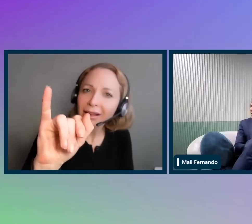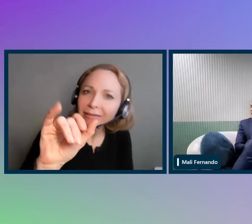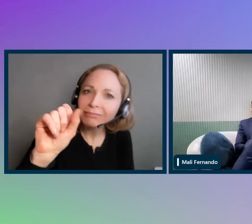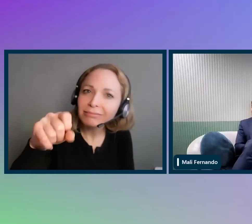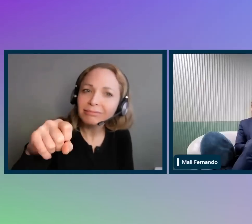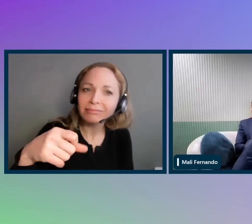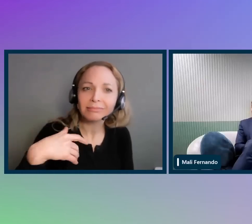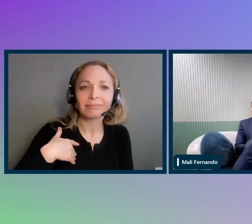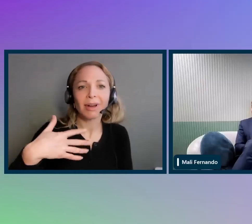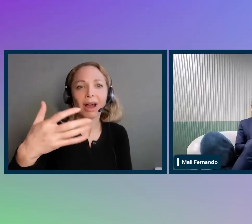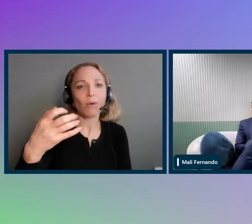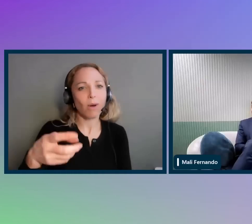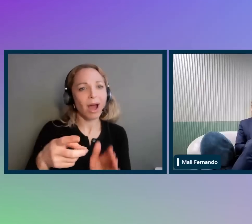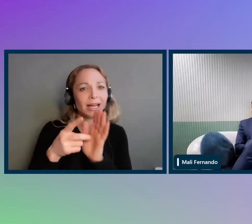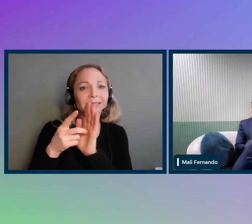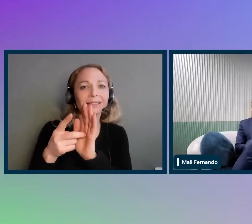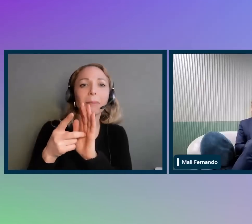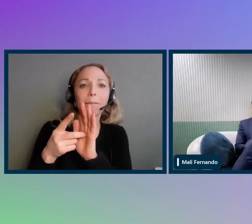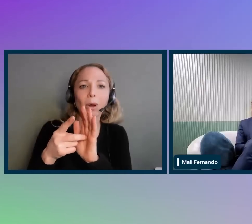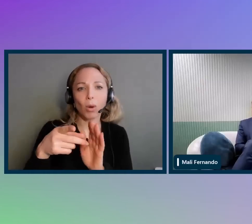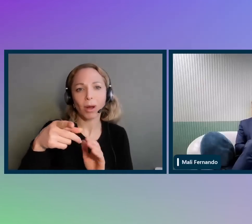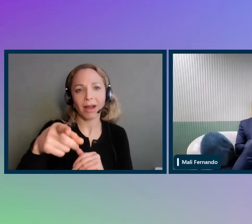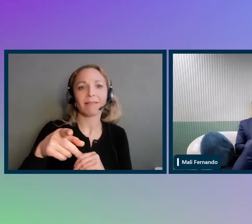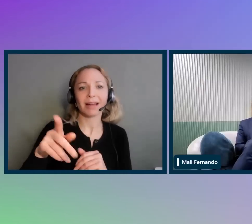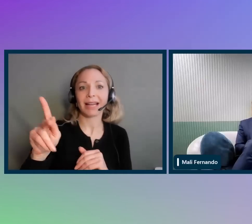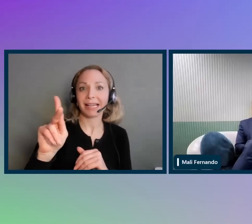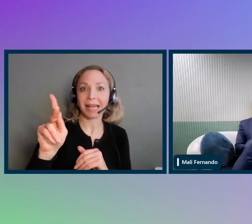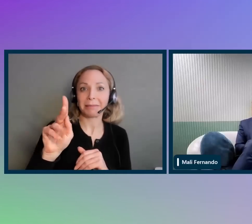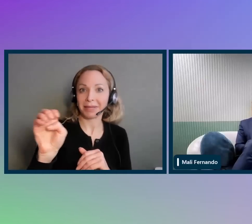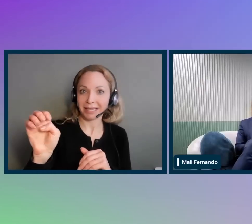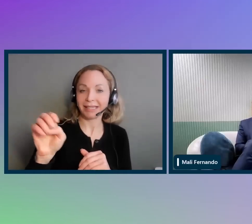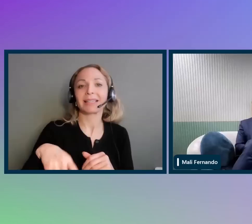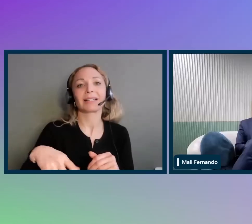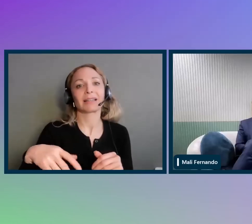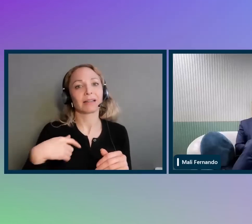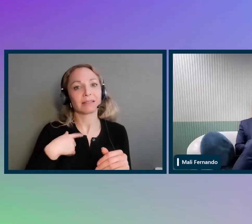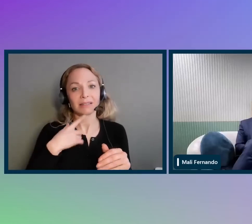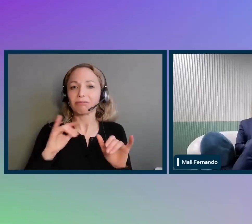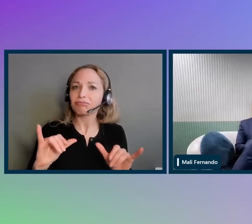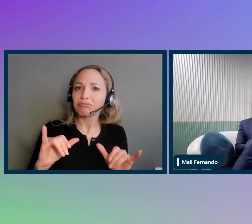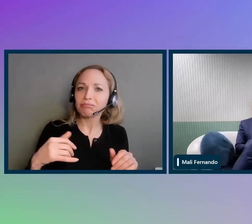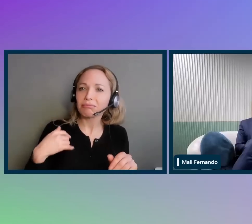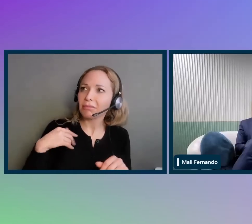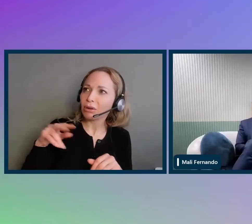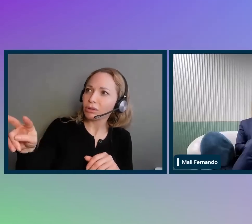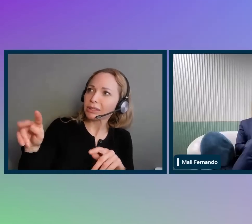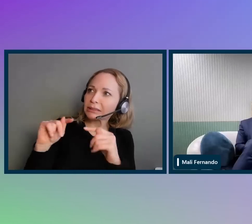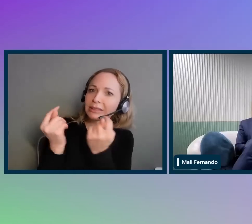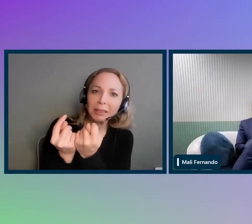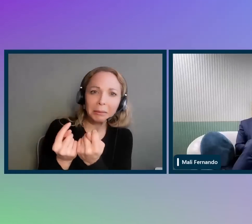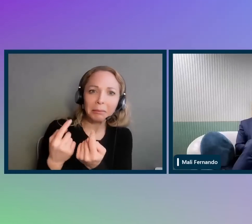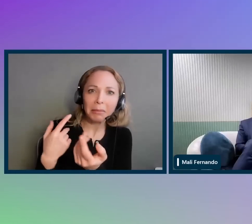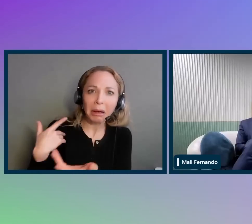And I looked at my team and I was like, I don't know who this gentleman is. He wants to do a live demo in front of 300 people.